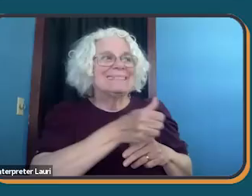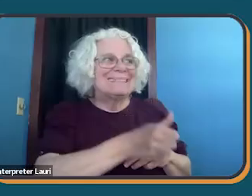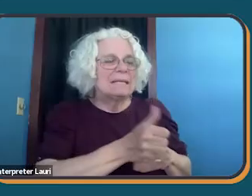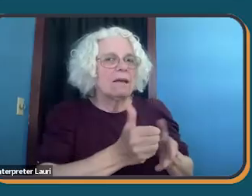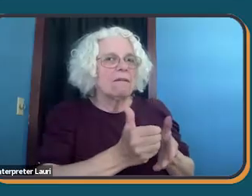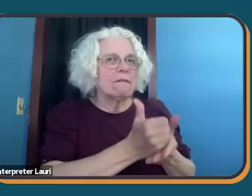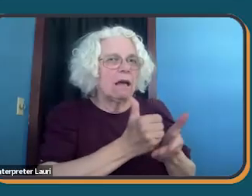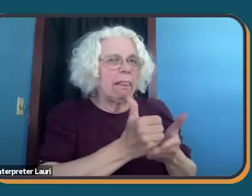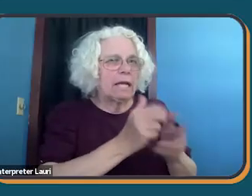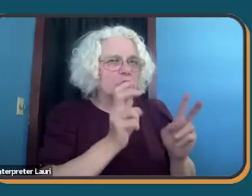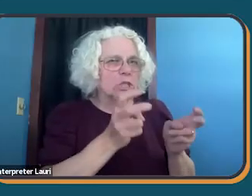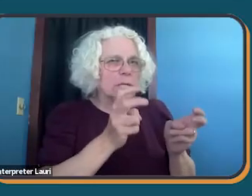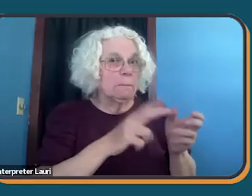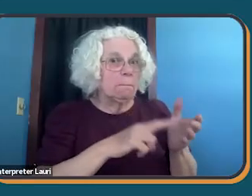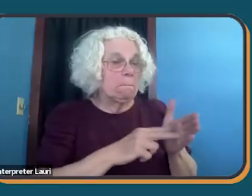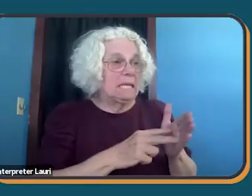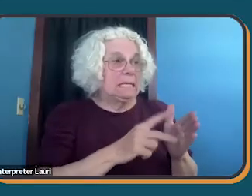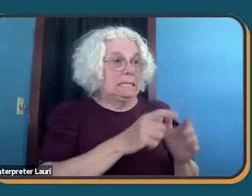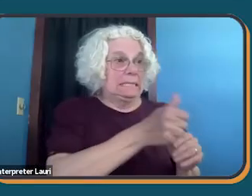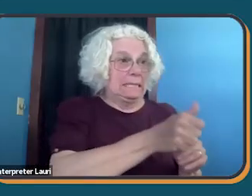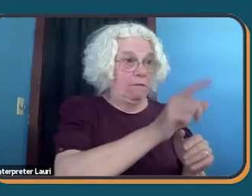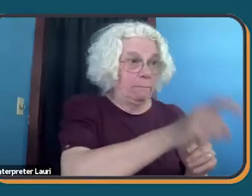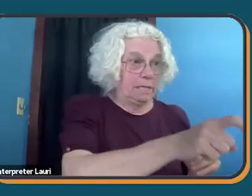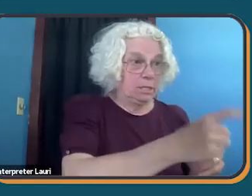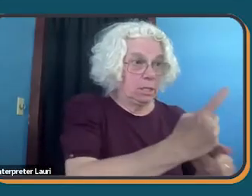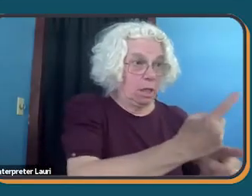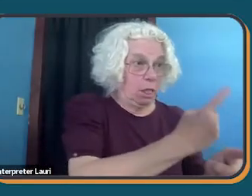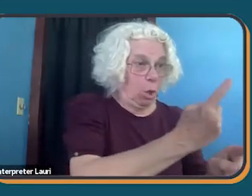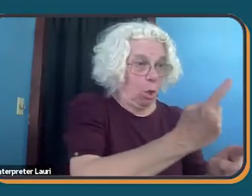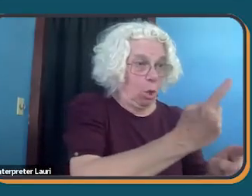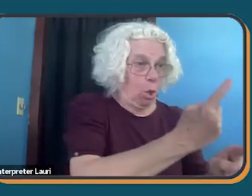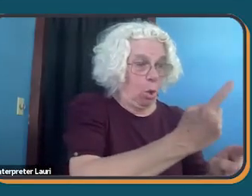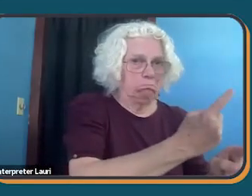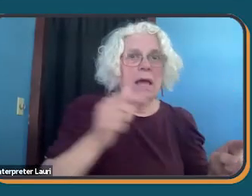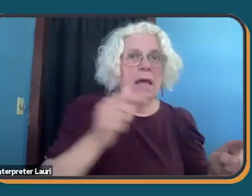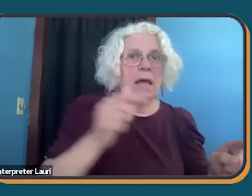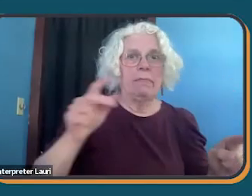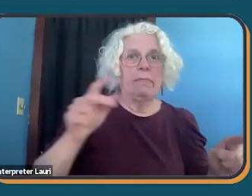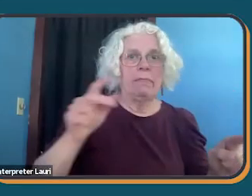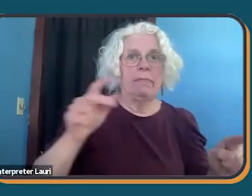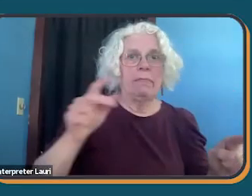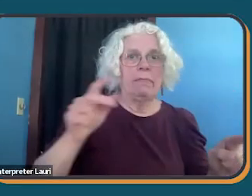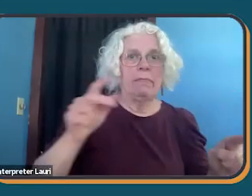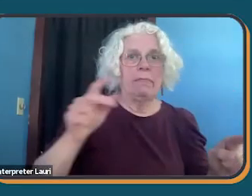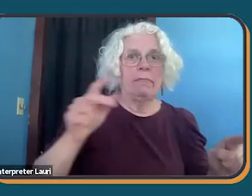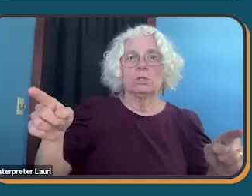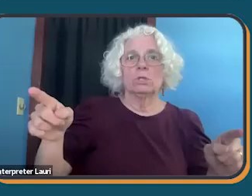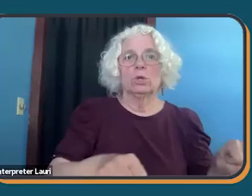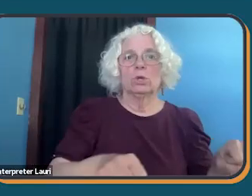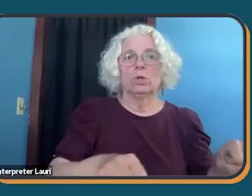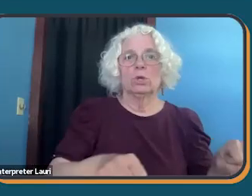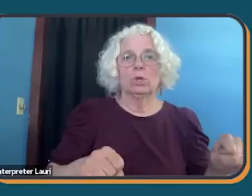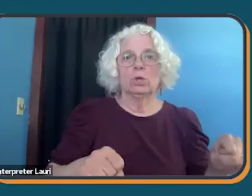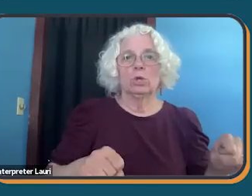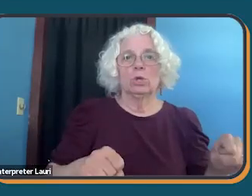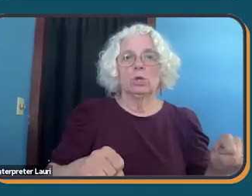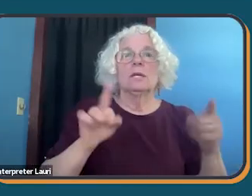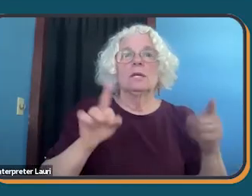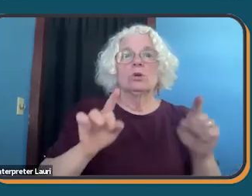It is a self-collection. She doesn't have to do it herself she could allow somebody else to do that for her if she's comfortable and that could be done in the medical setting